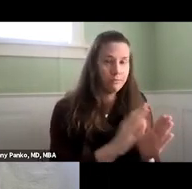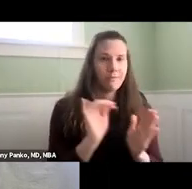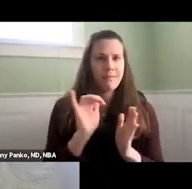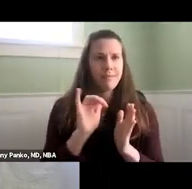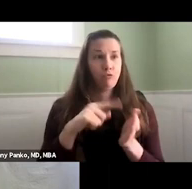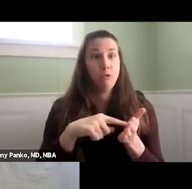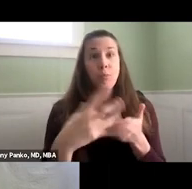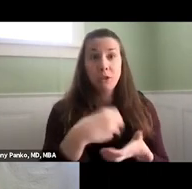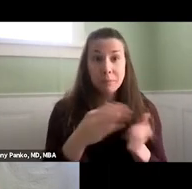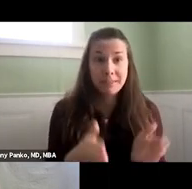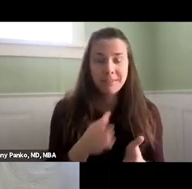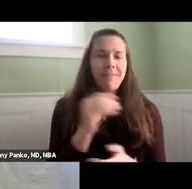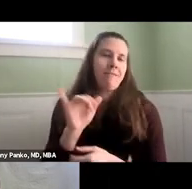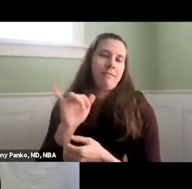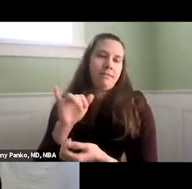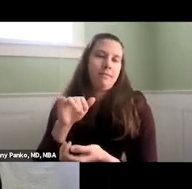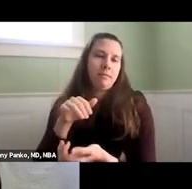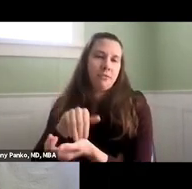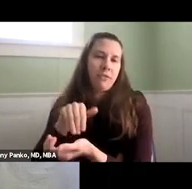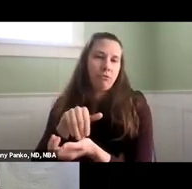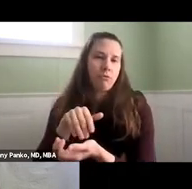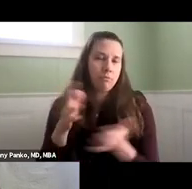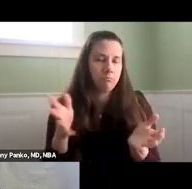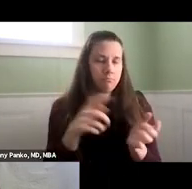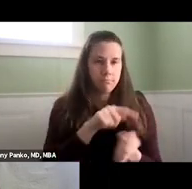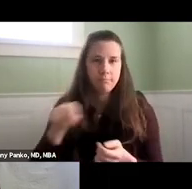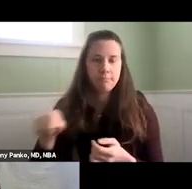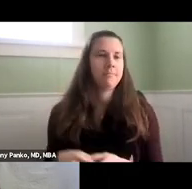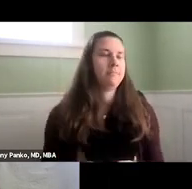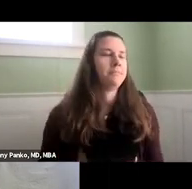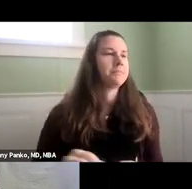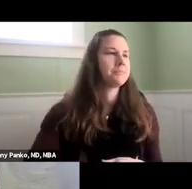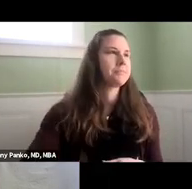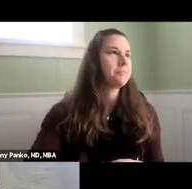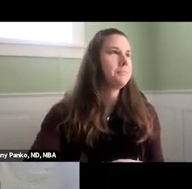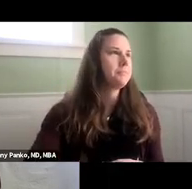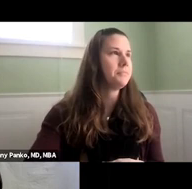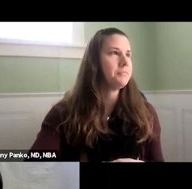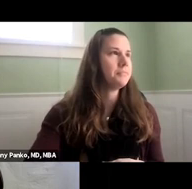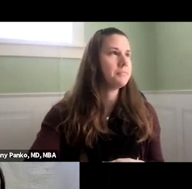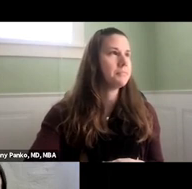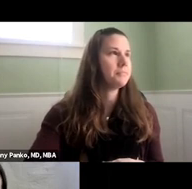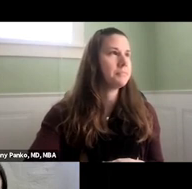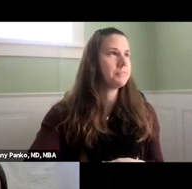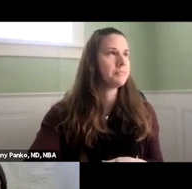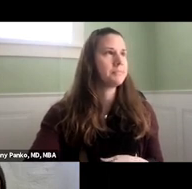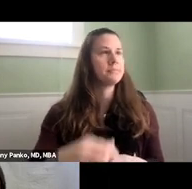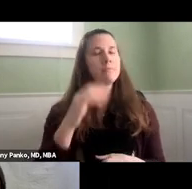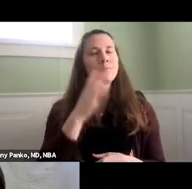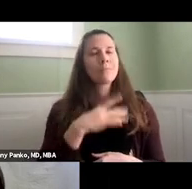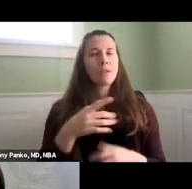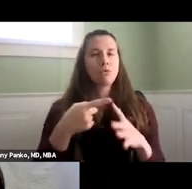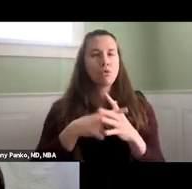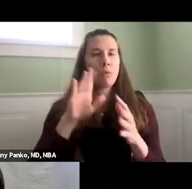of representation, both as a researcher for research participants, and for physicians